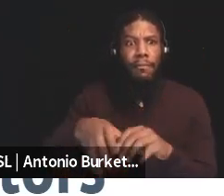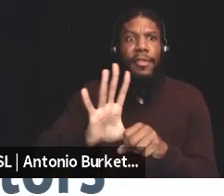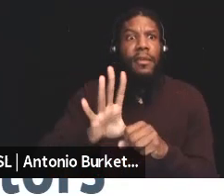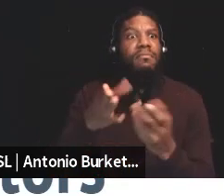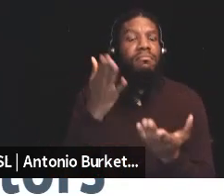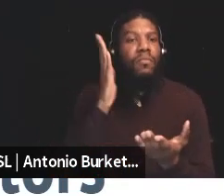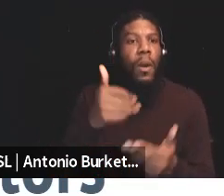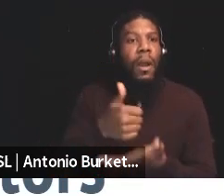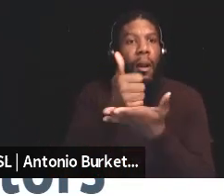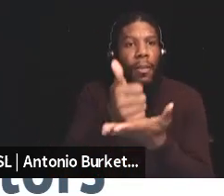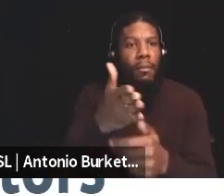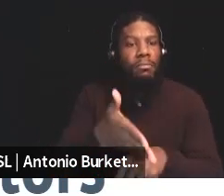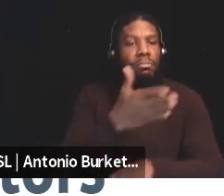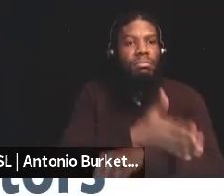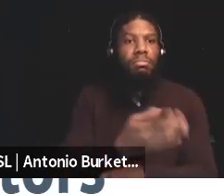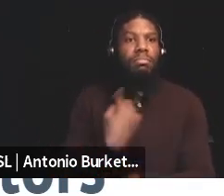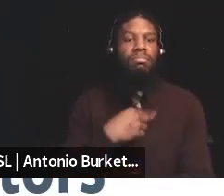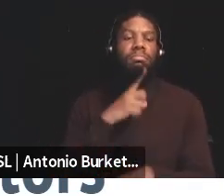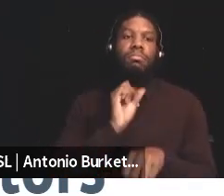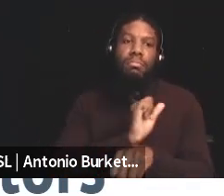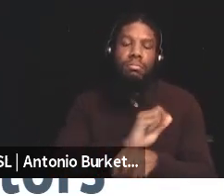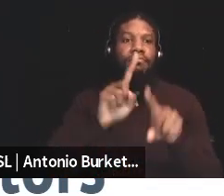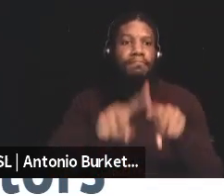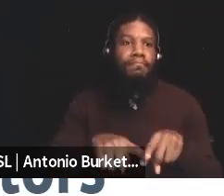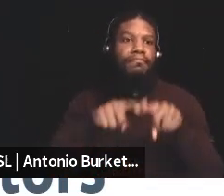one way that we really rely on them to do those because at this point we have